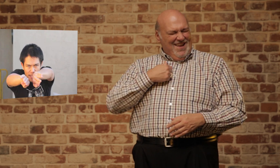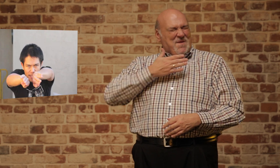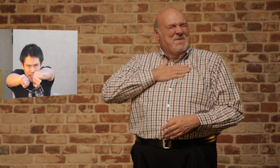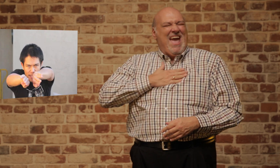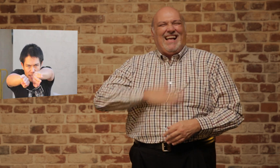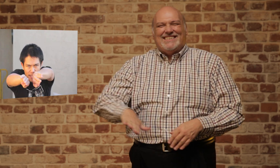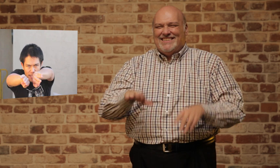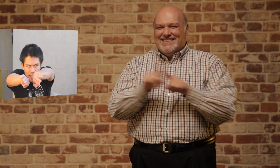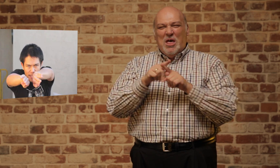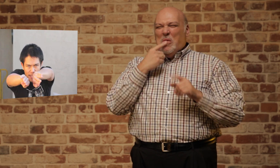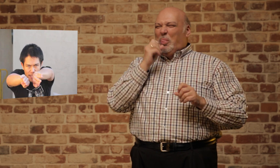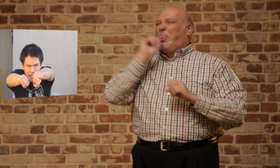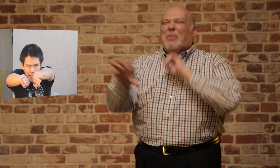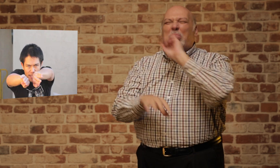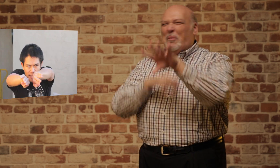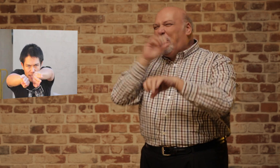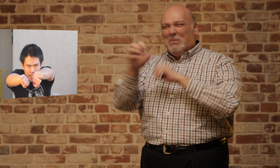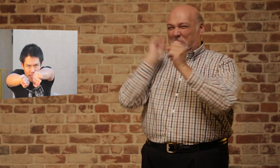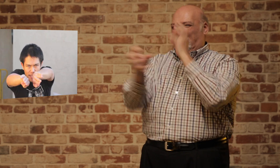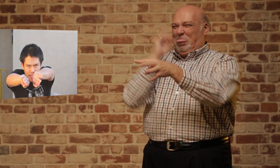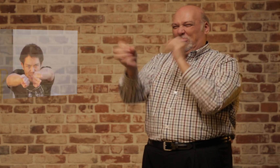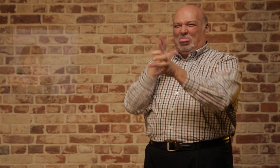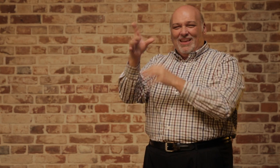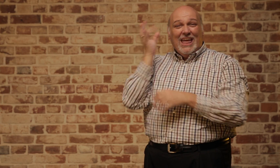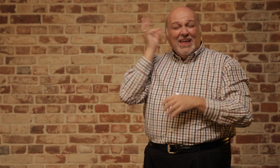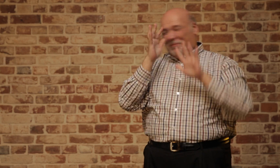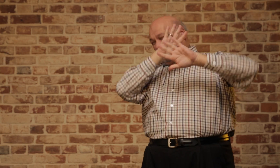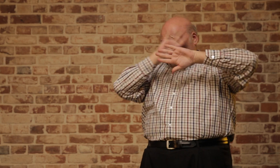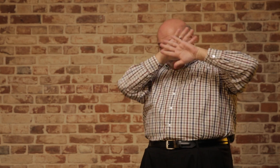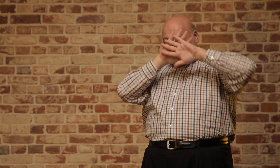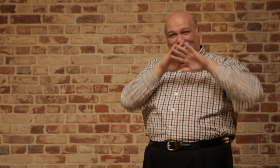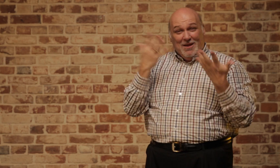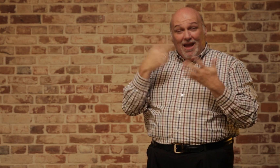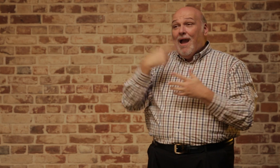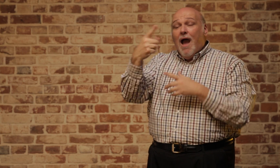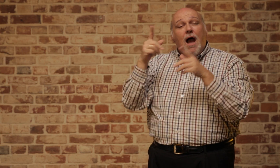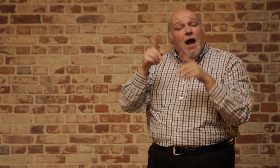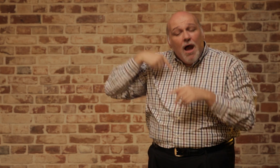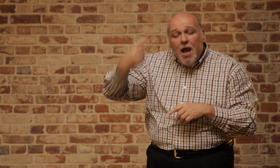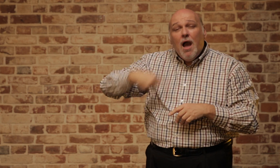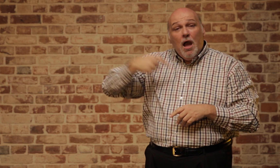I want to do the same thing!